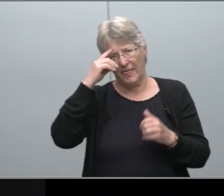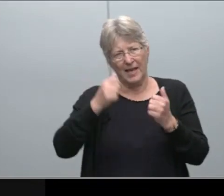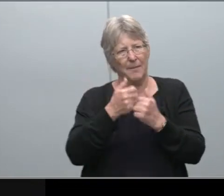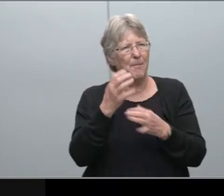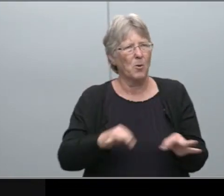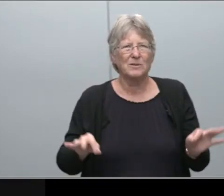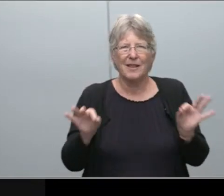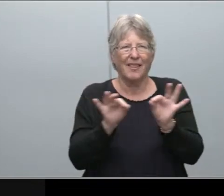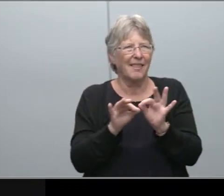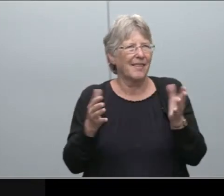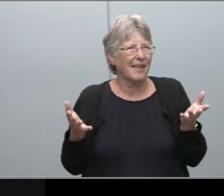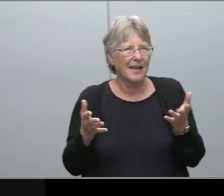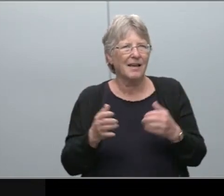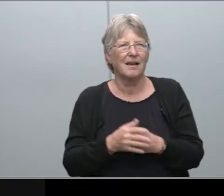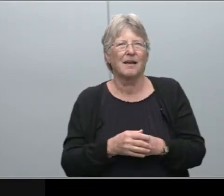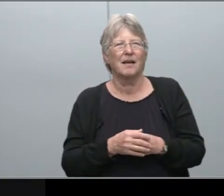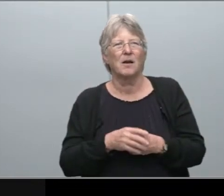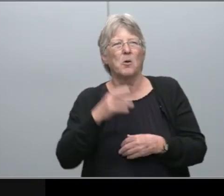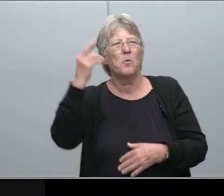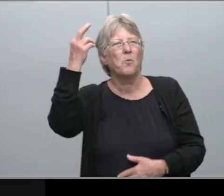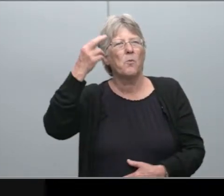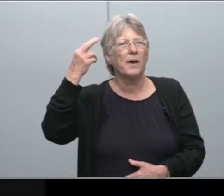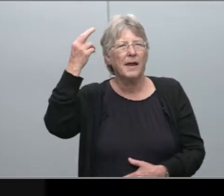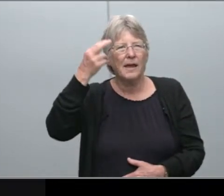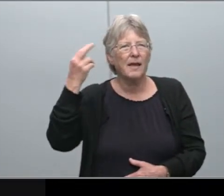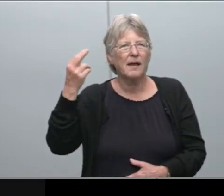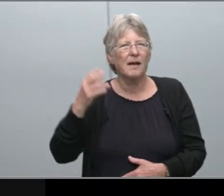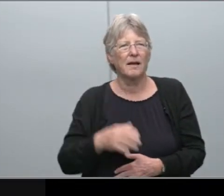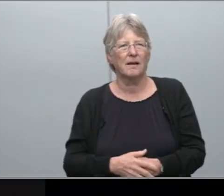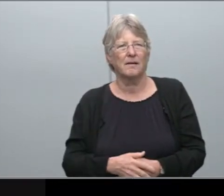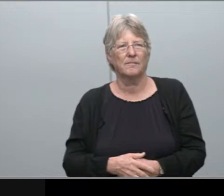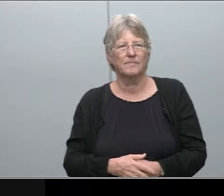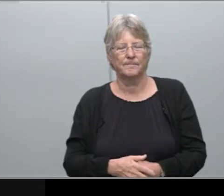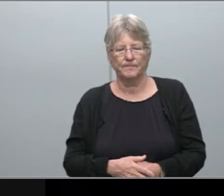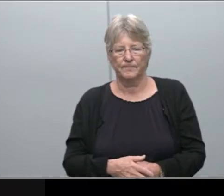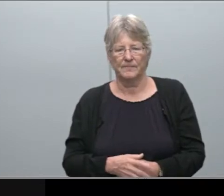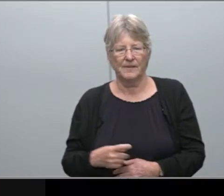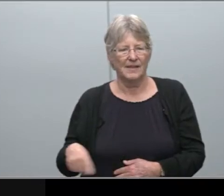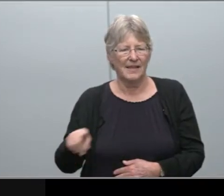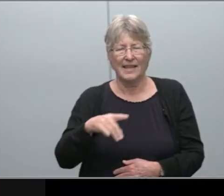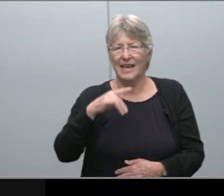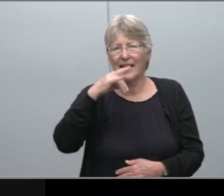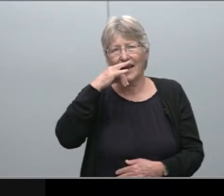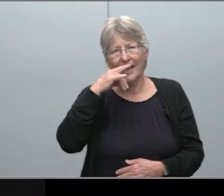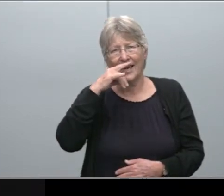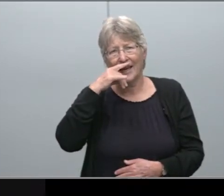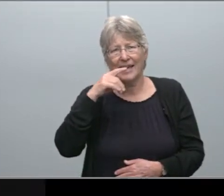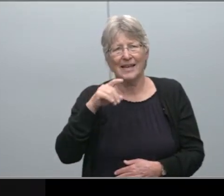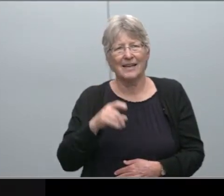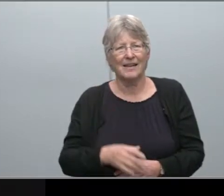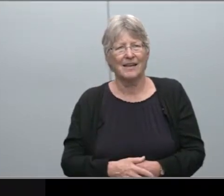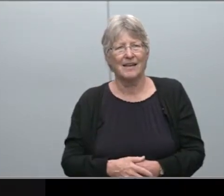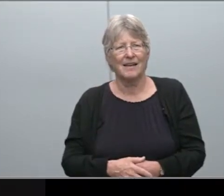and your voice, thank you for sharing, both how grateful you are for what has been done